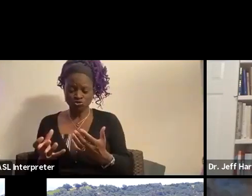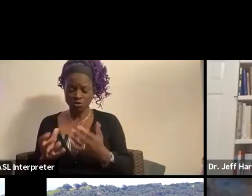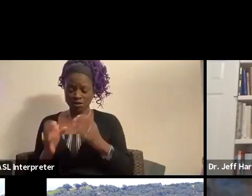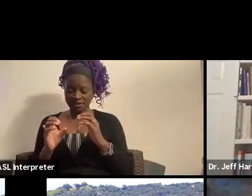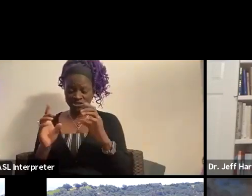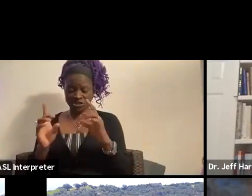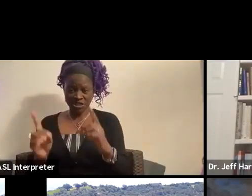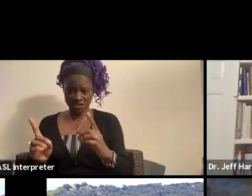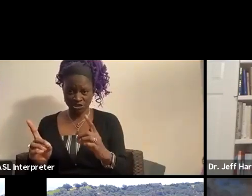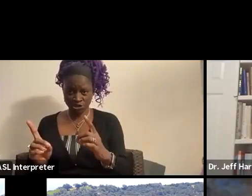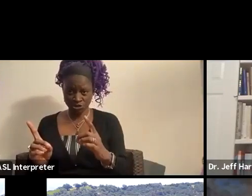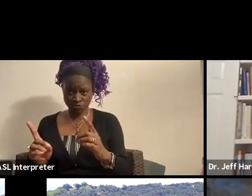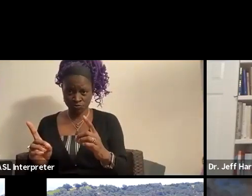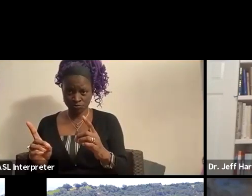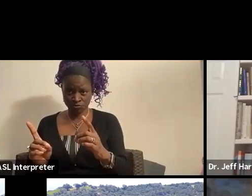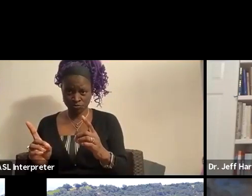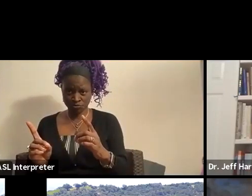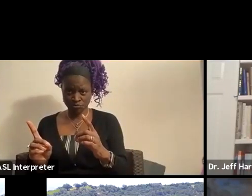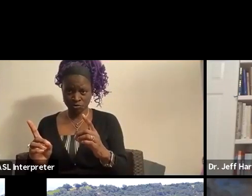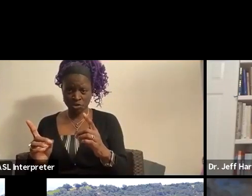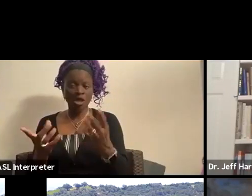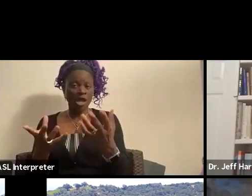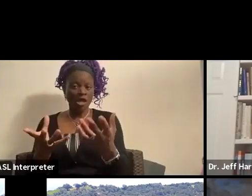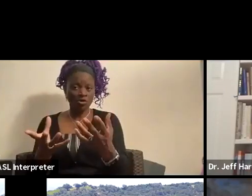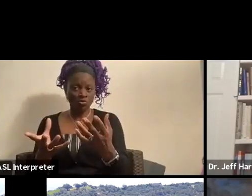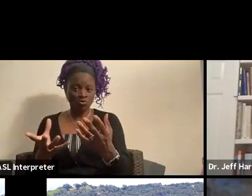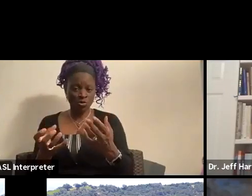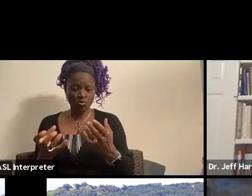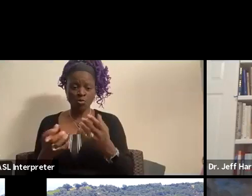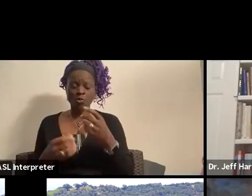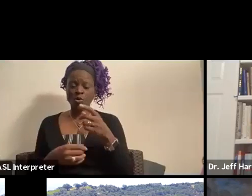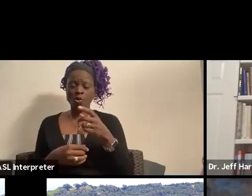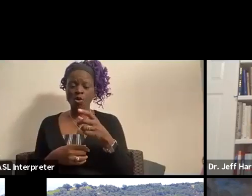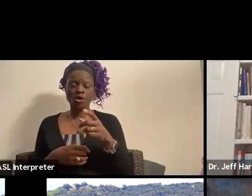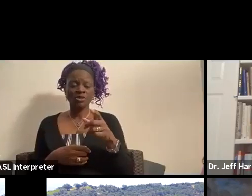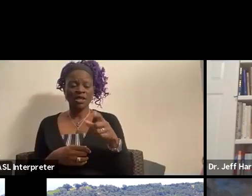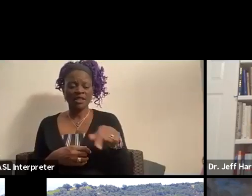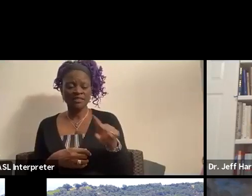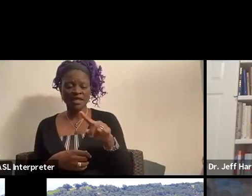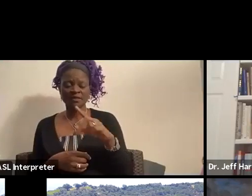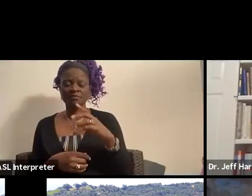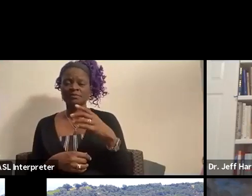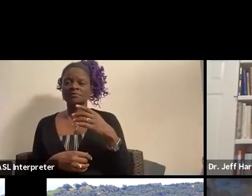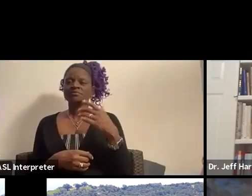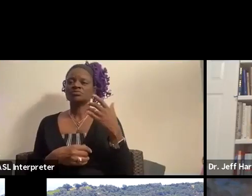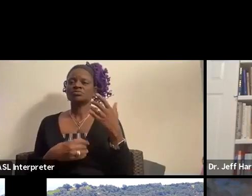on our own sites for their own vaccination purposes so that we're not